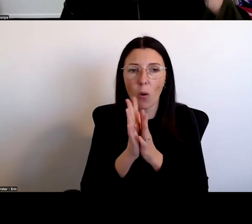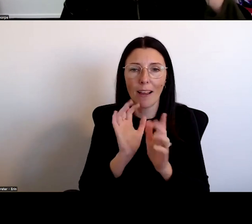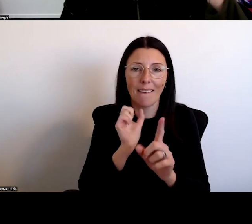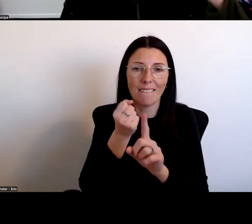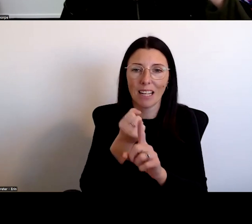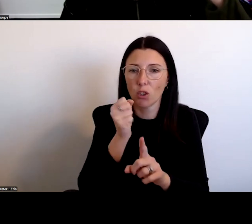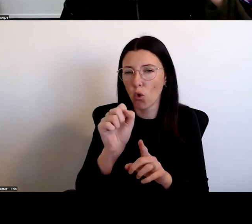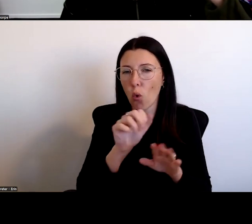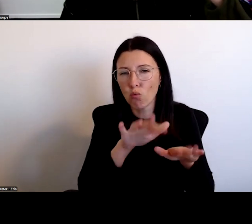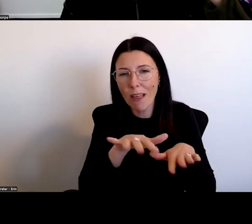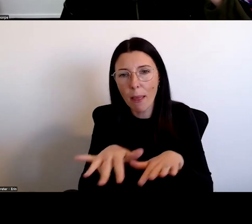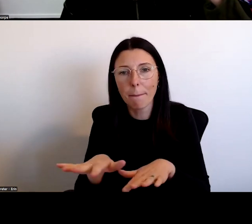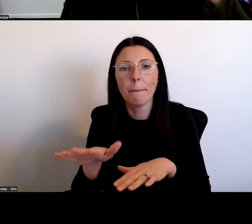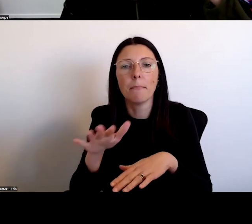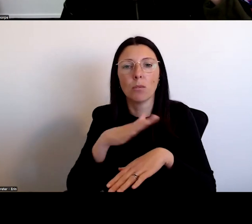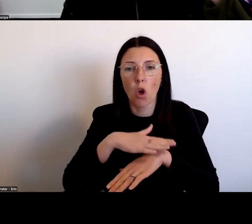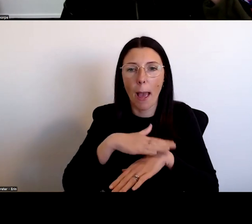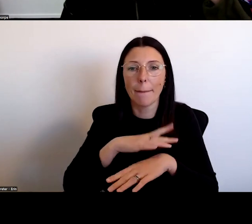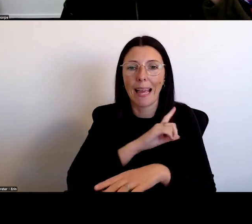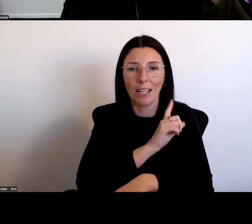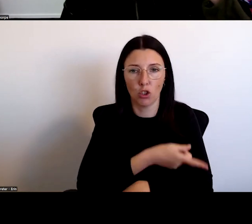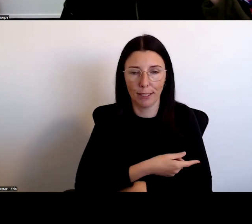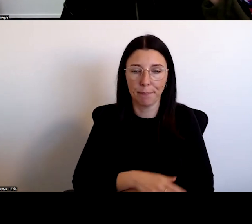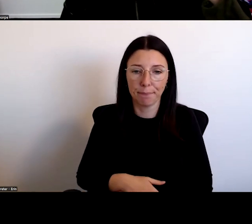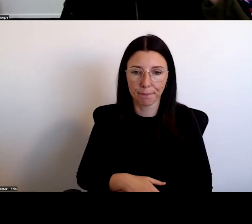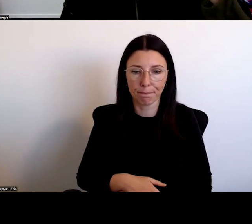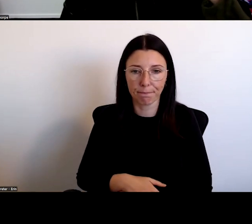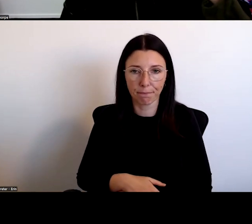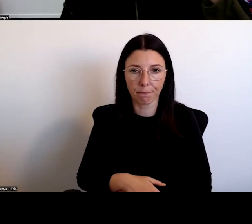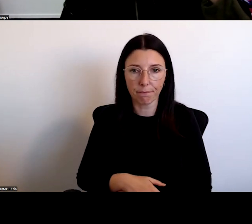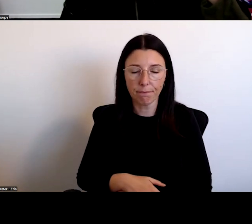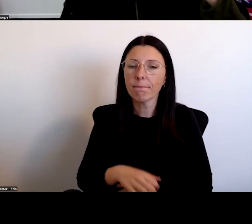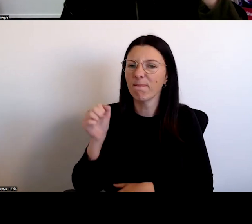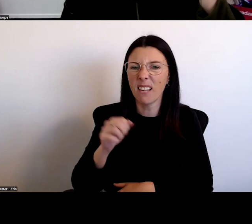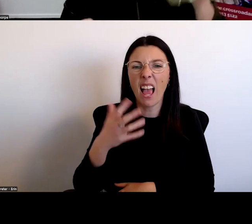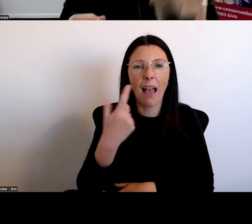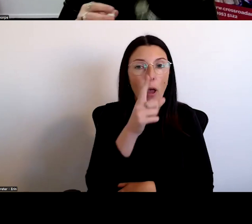I guess there is people and then there is tools. And the resources, those tools we all